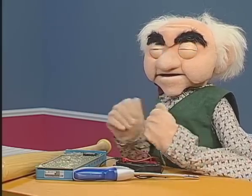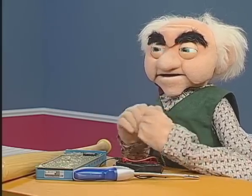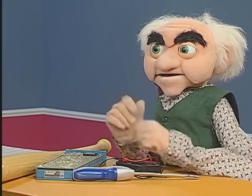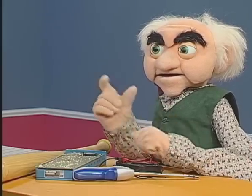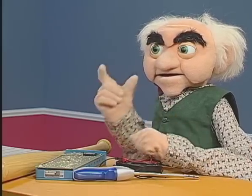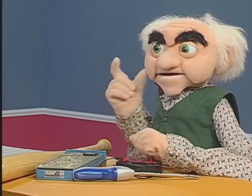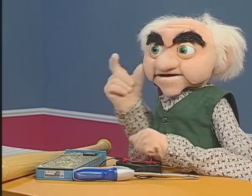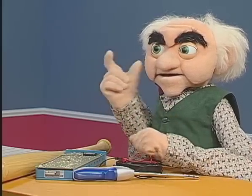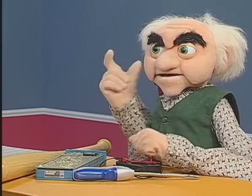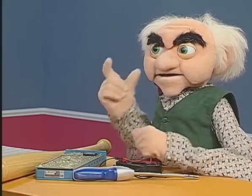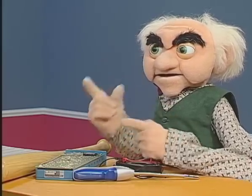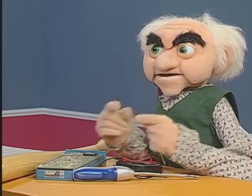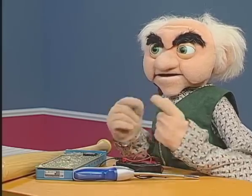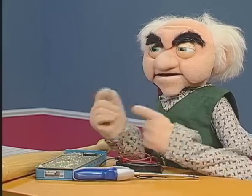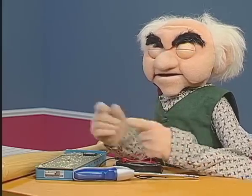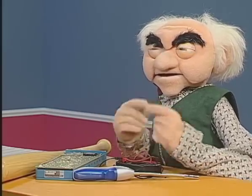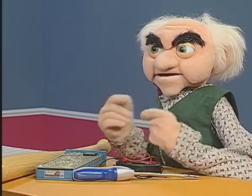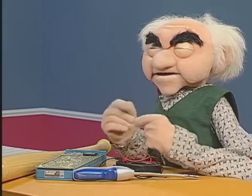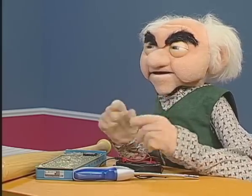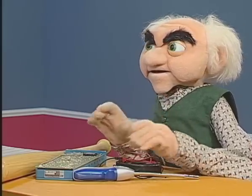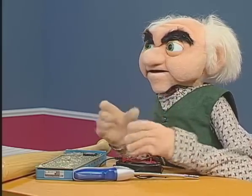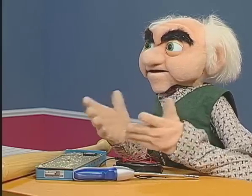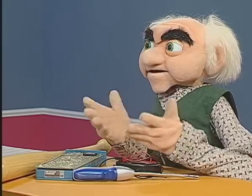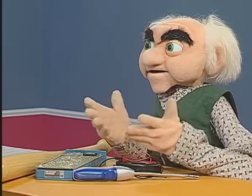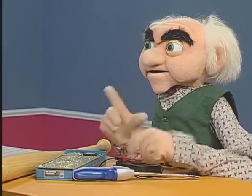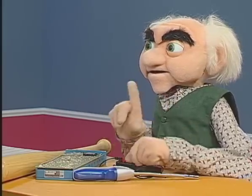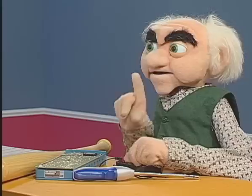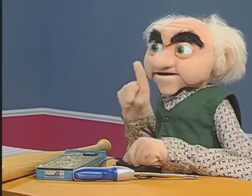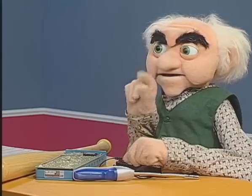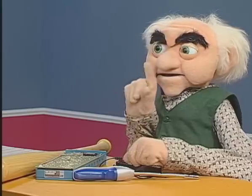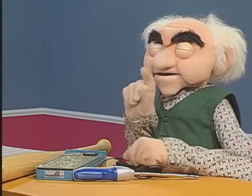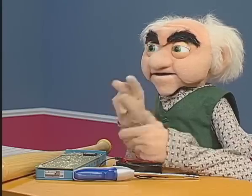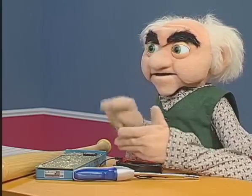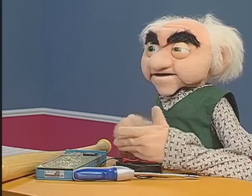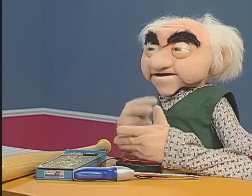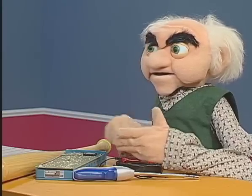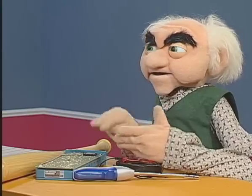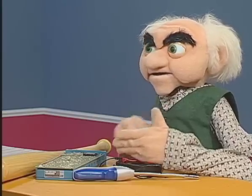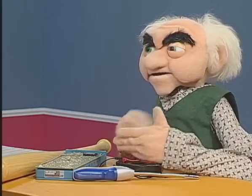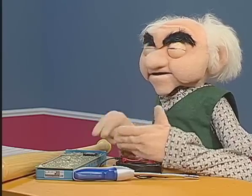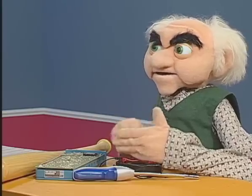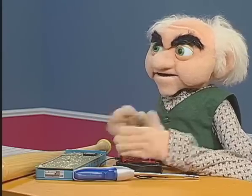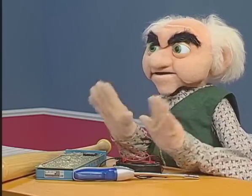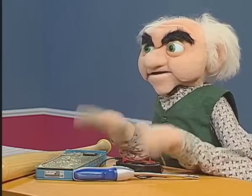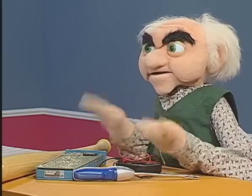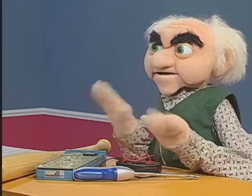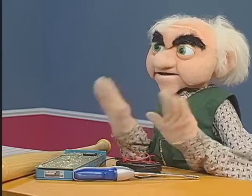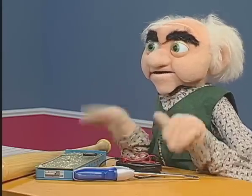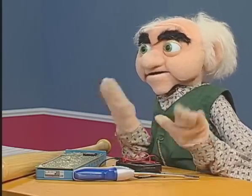DOING THE BIRD DANCE. UH, TWEET TWEET TWEEDLE DEE,